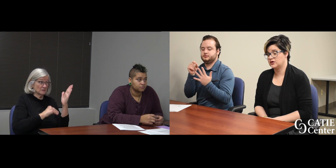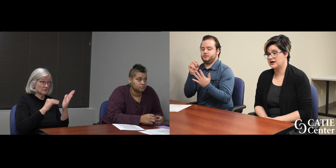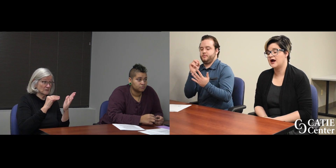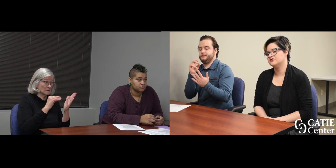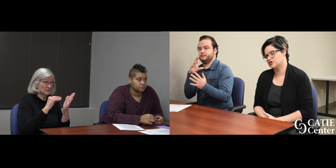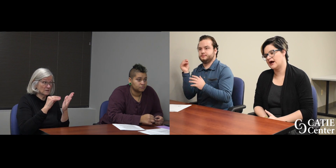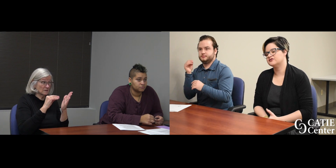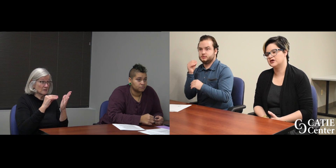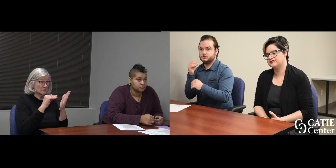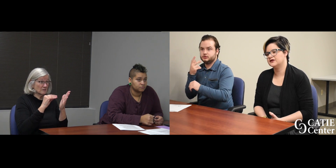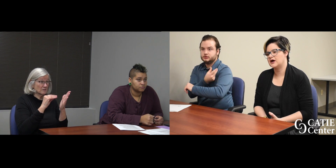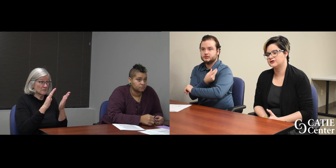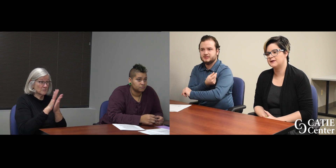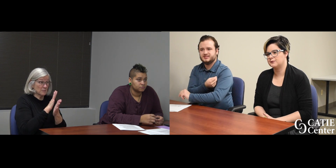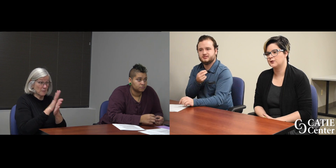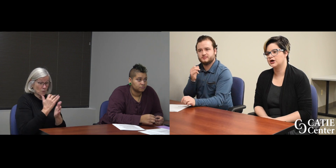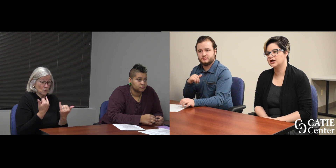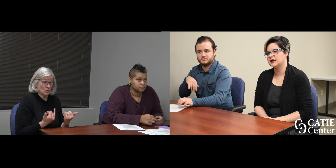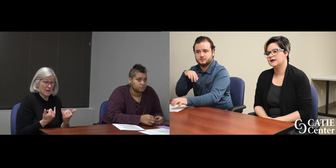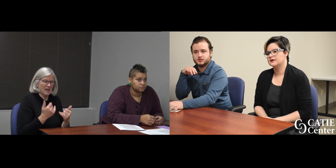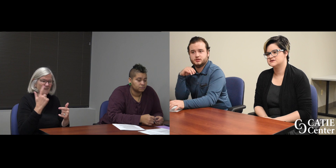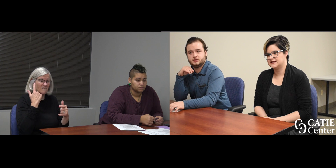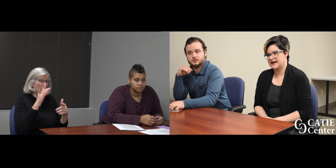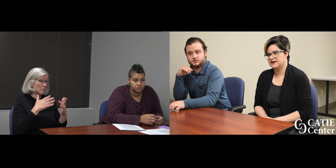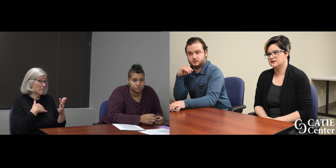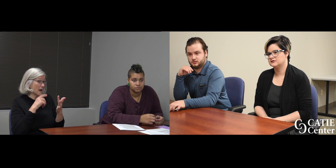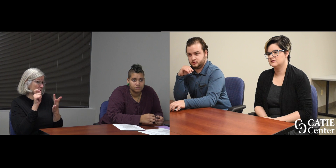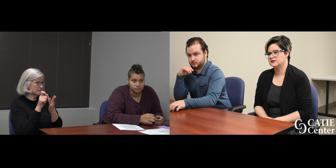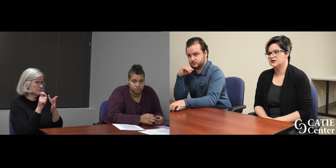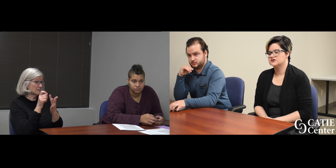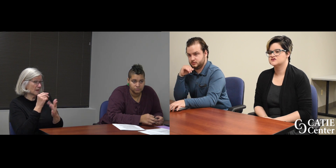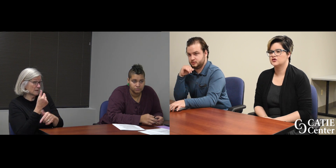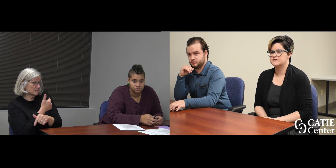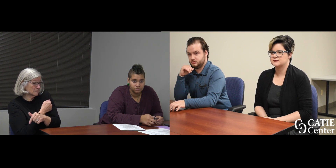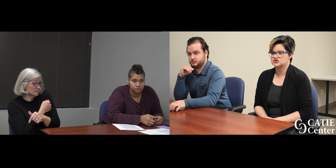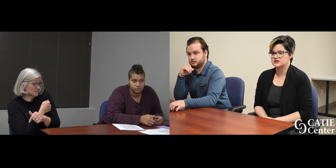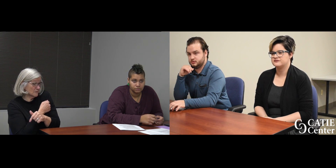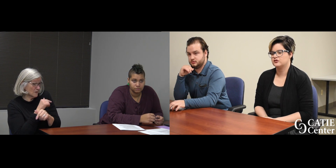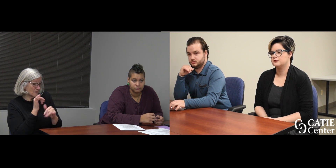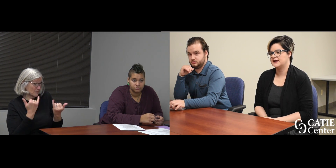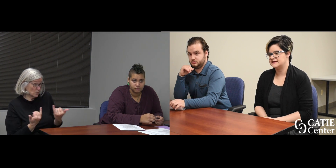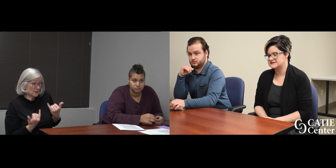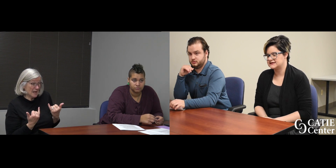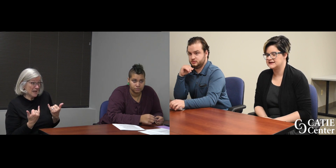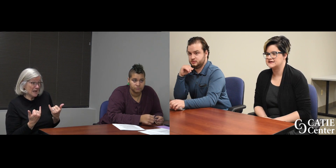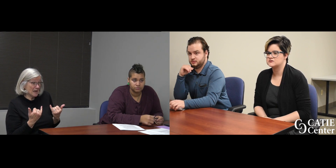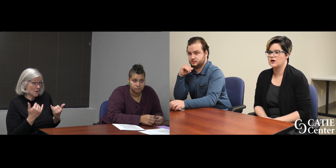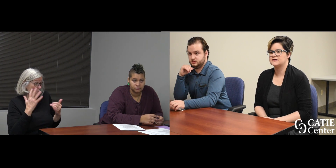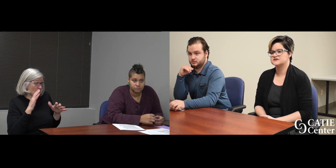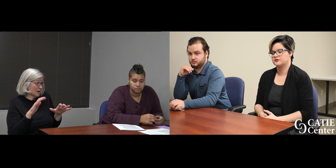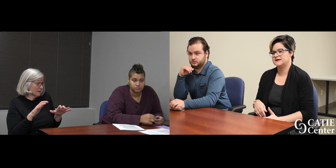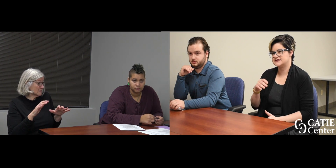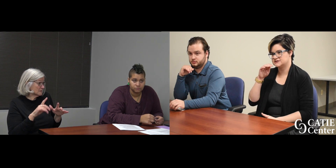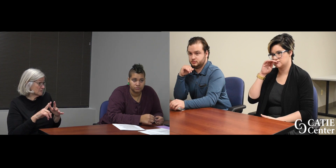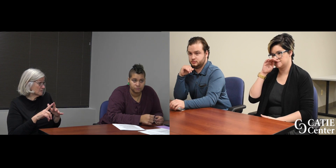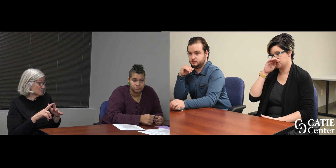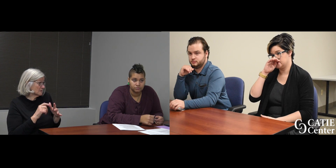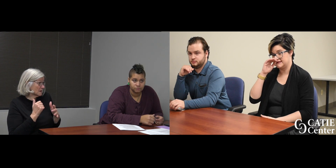After I fill out the paperwork, so especially for my insulin as well as for my test strips,